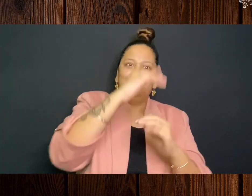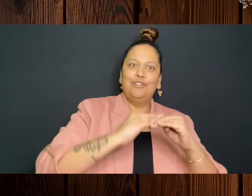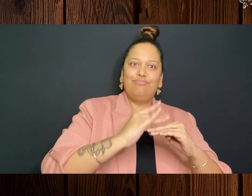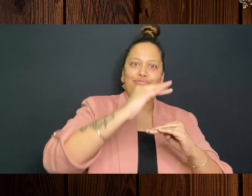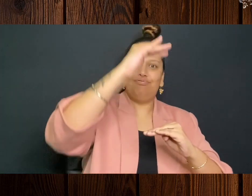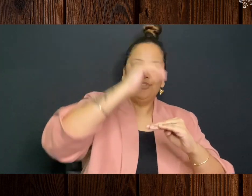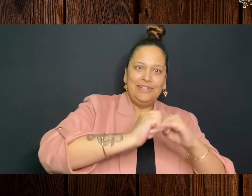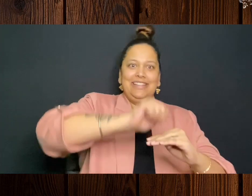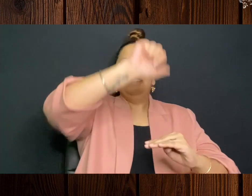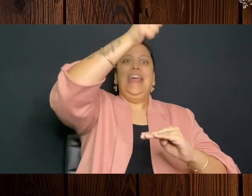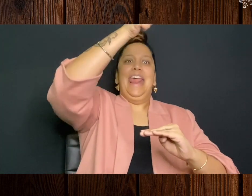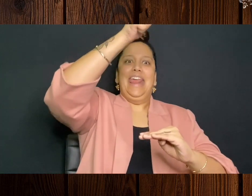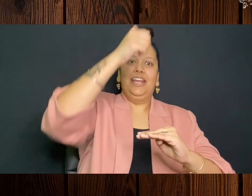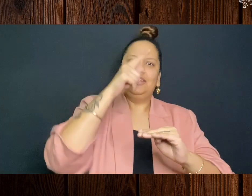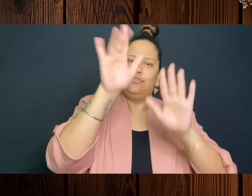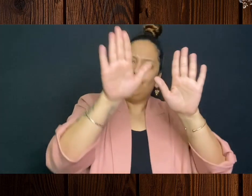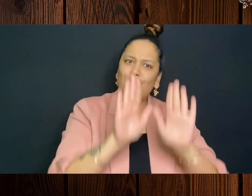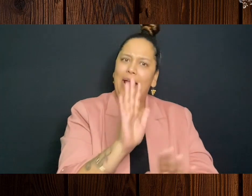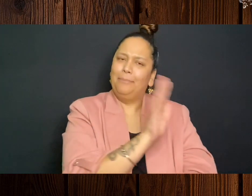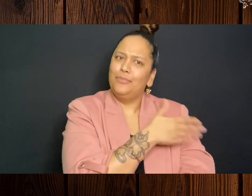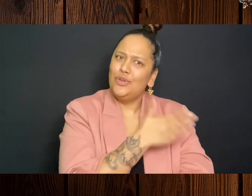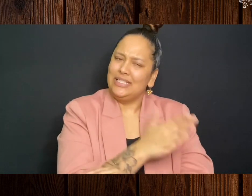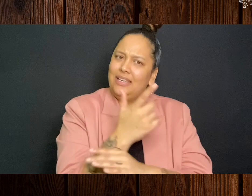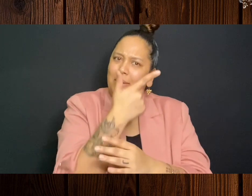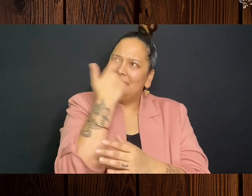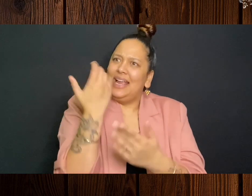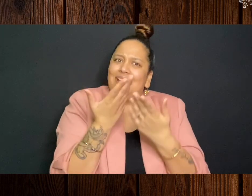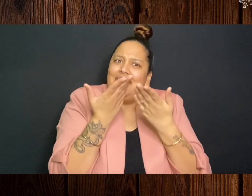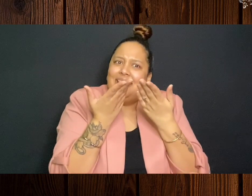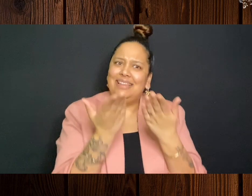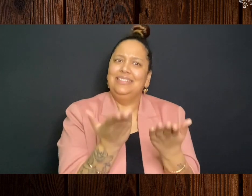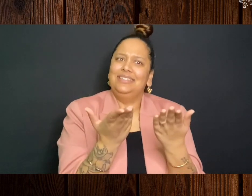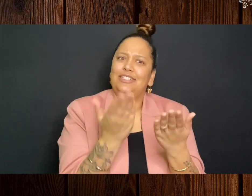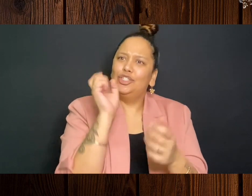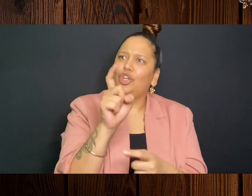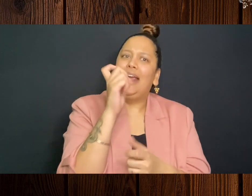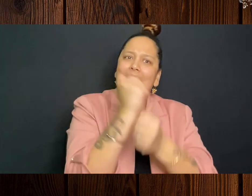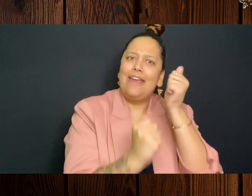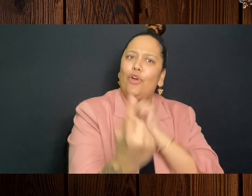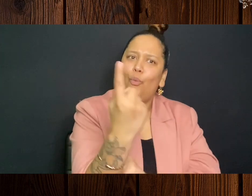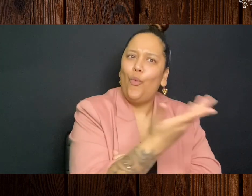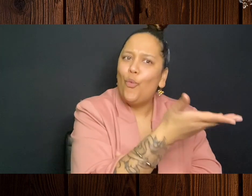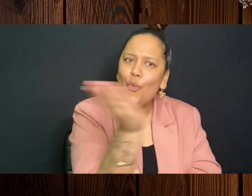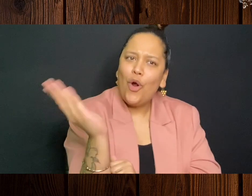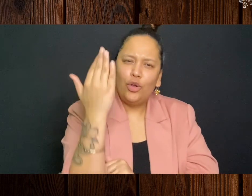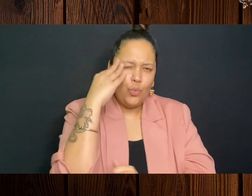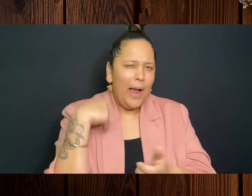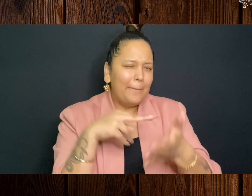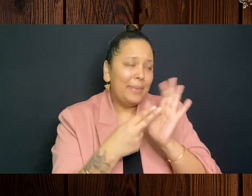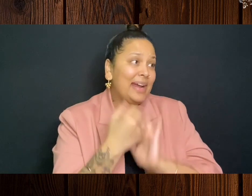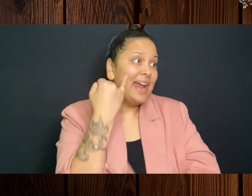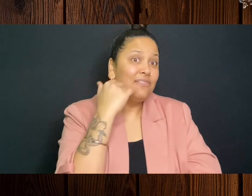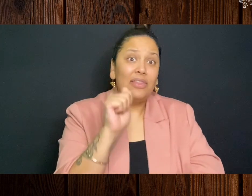Billboard, but because it's great music and it's like, it should be everywhere. You know what I mean, if a song like